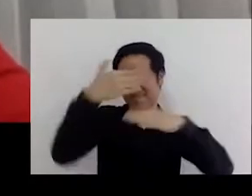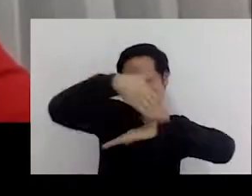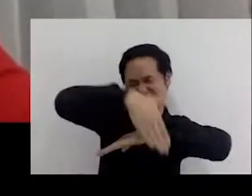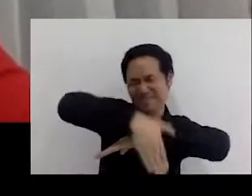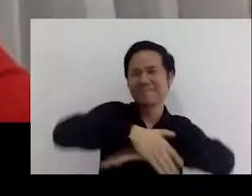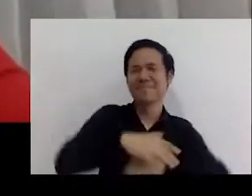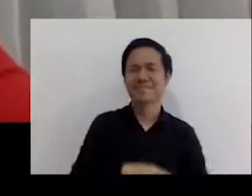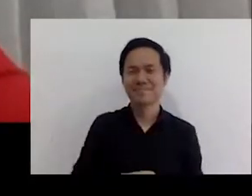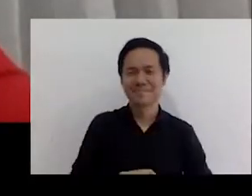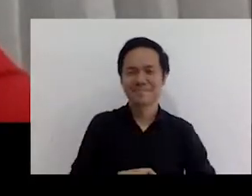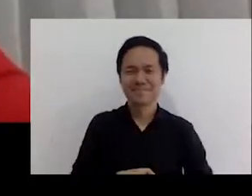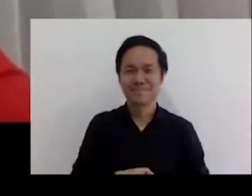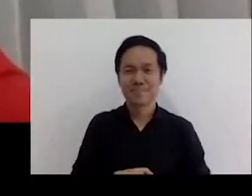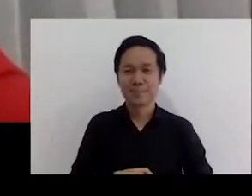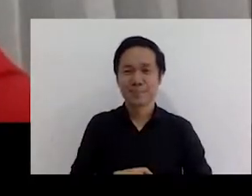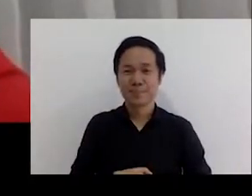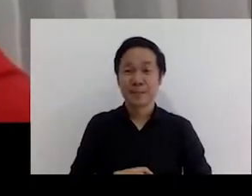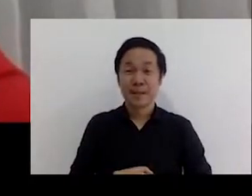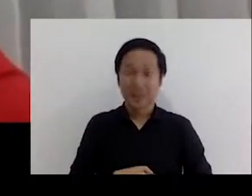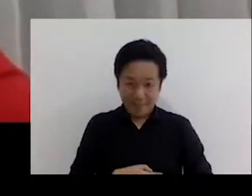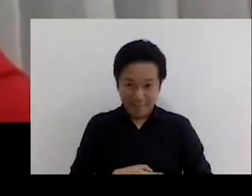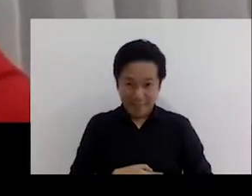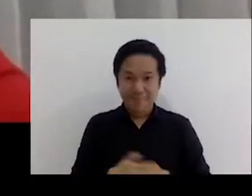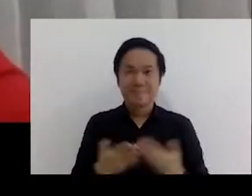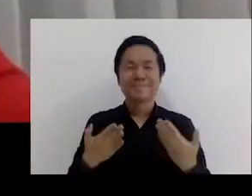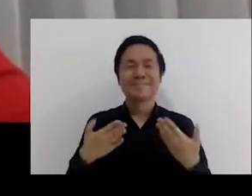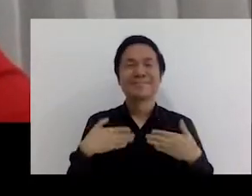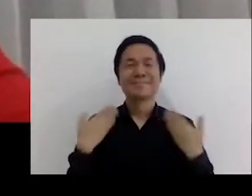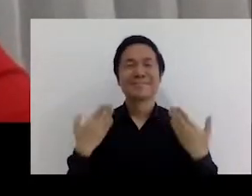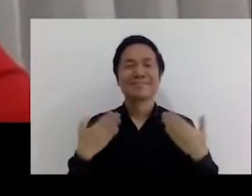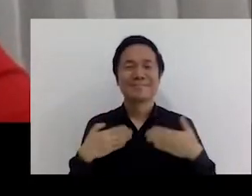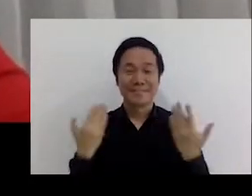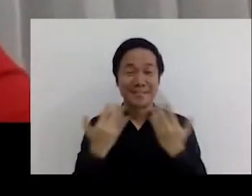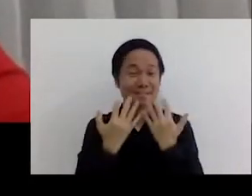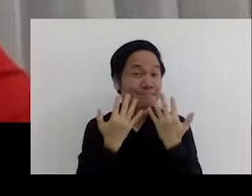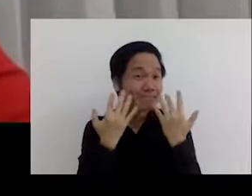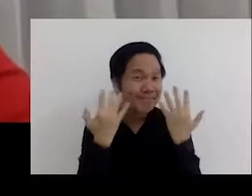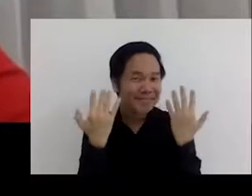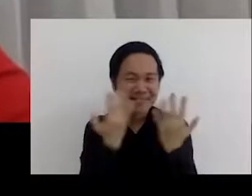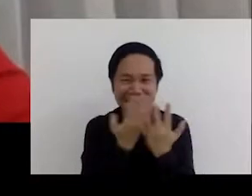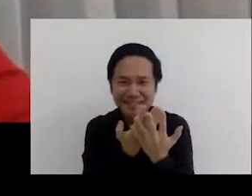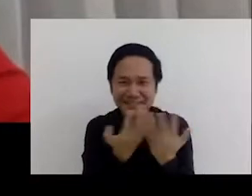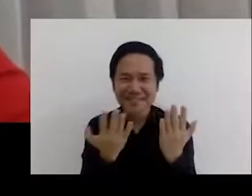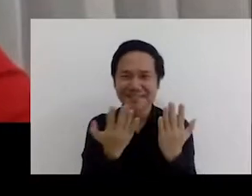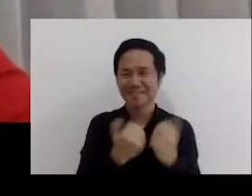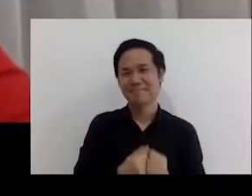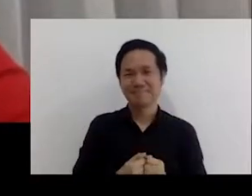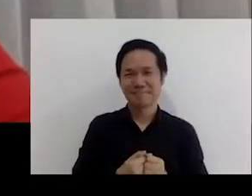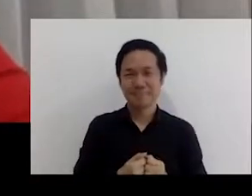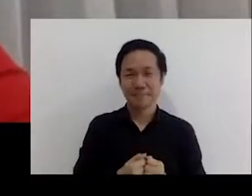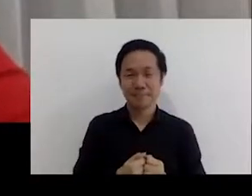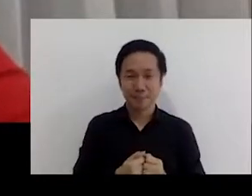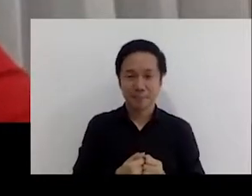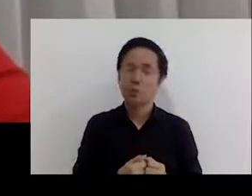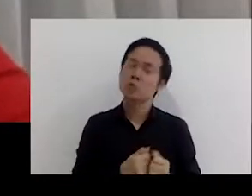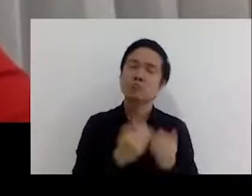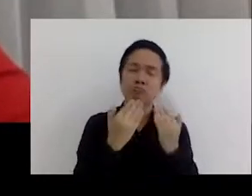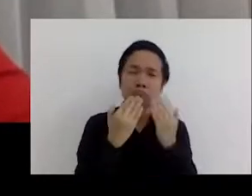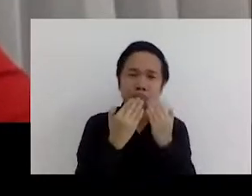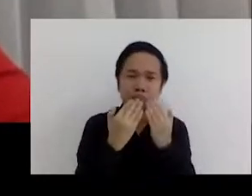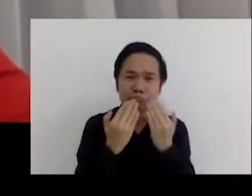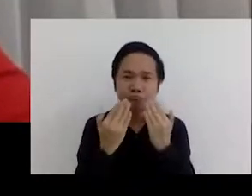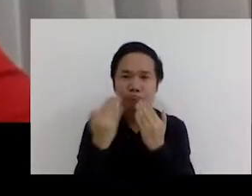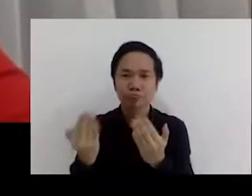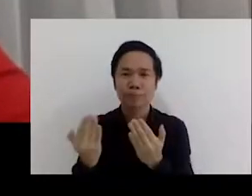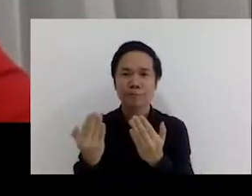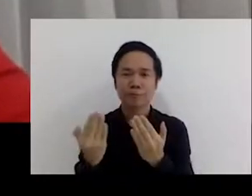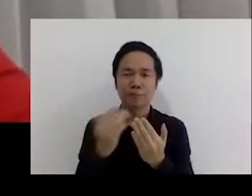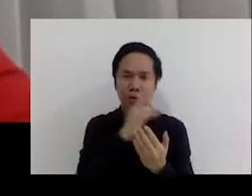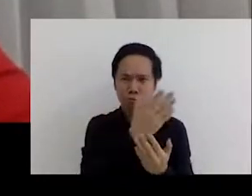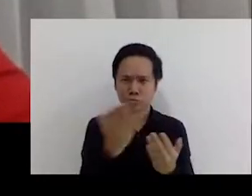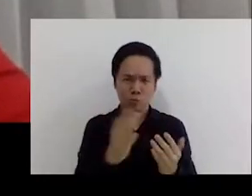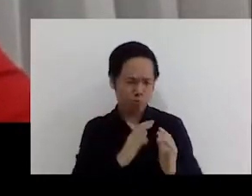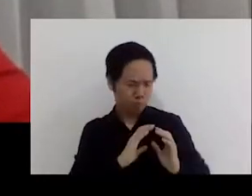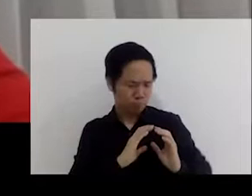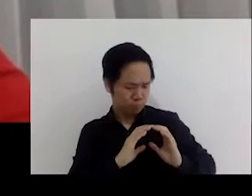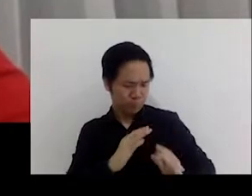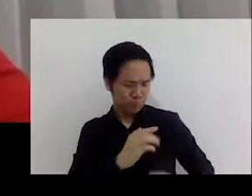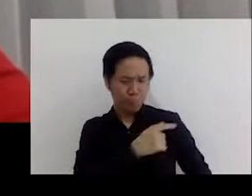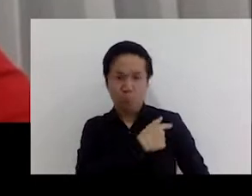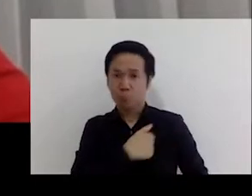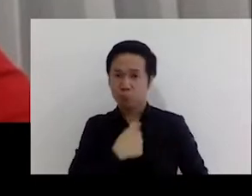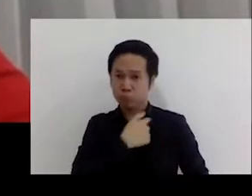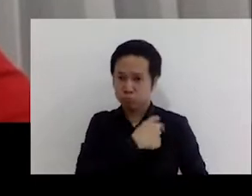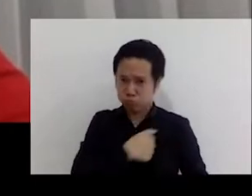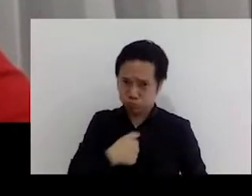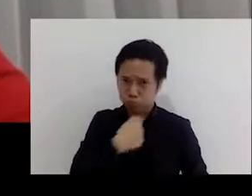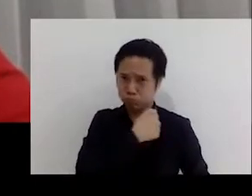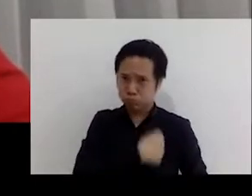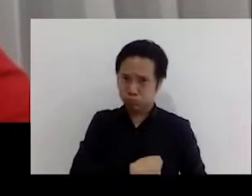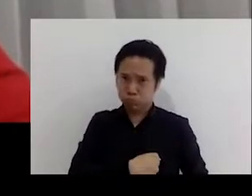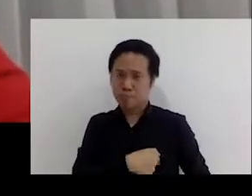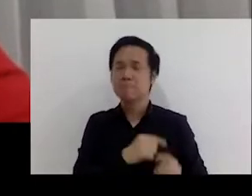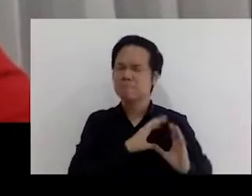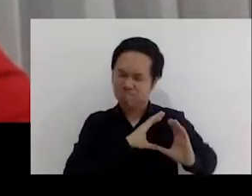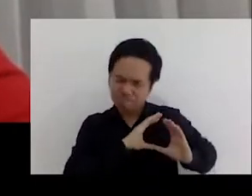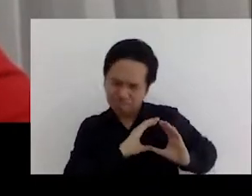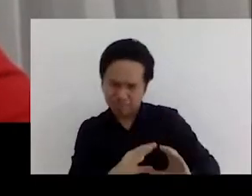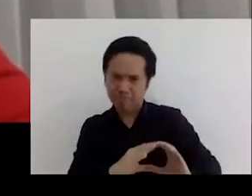And for me it is a great pleasure to share with all of you and I would like to recognize the real commitment of you, Mr. Kaveh Zahedi,